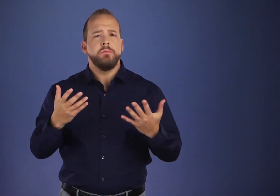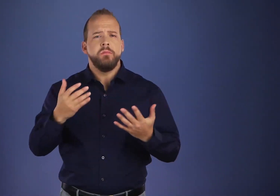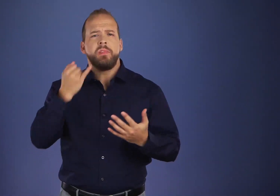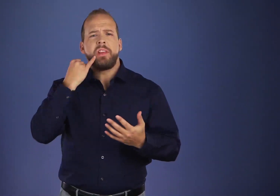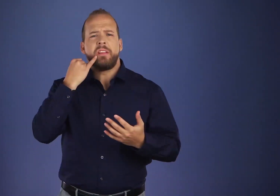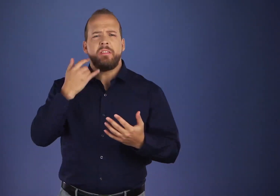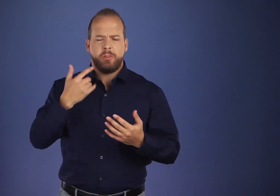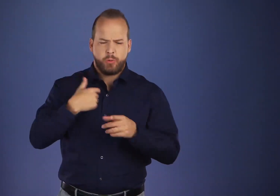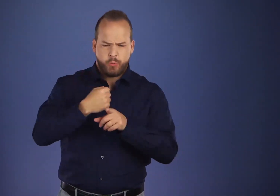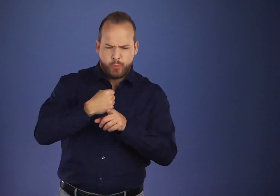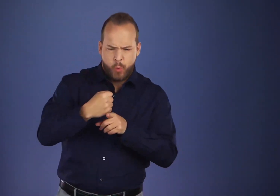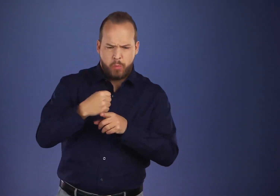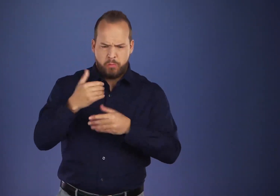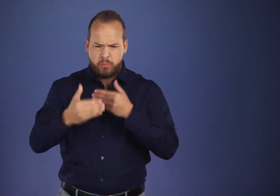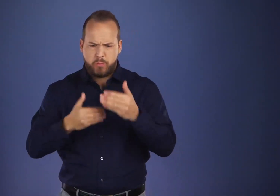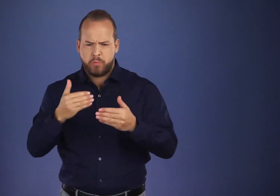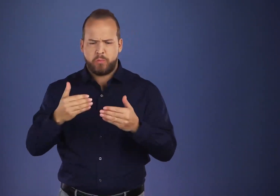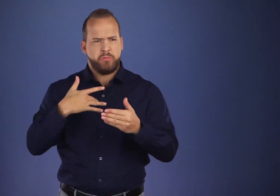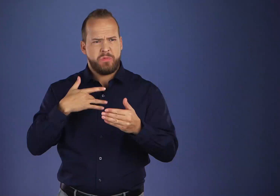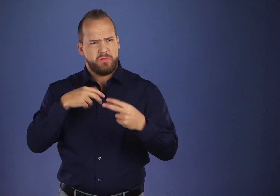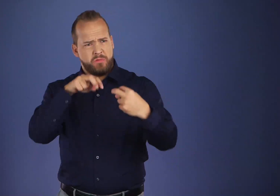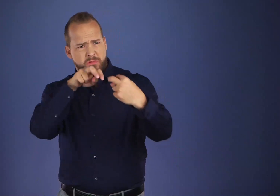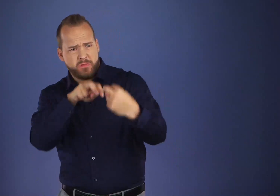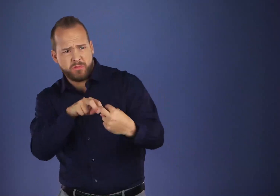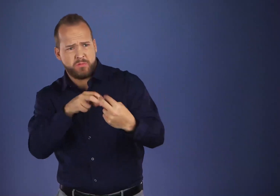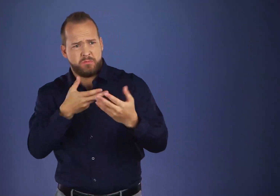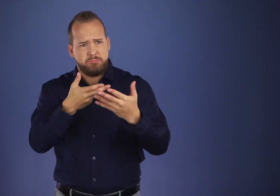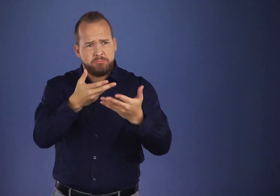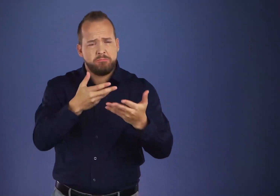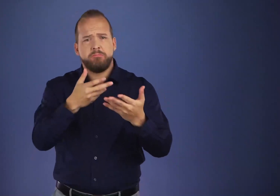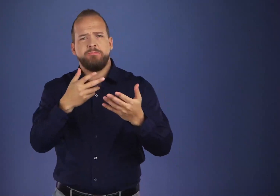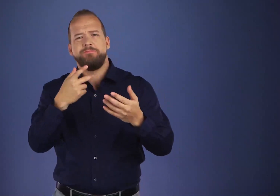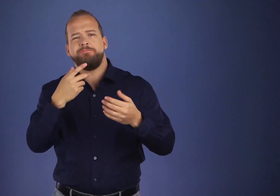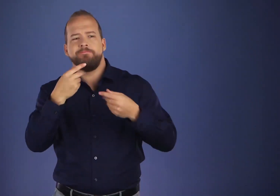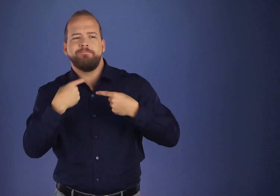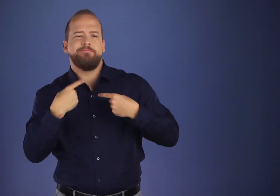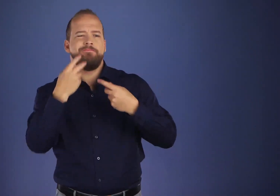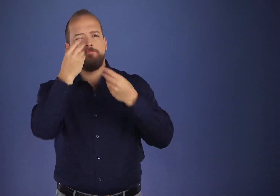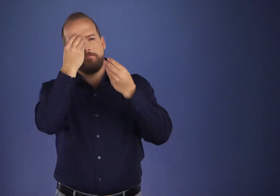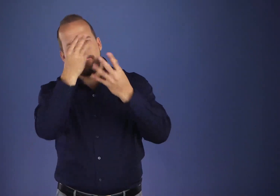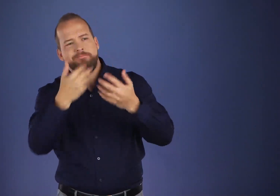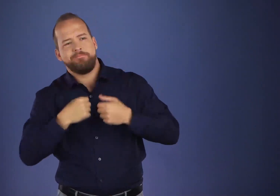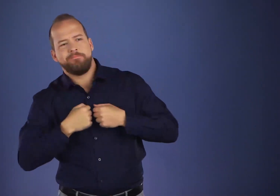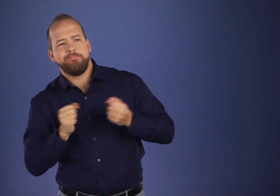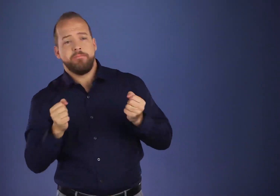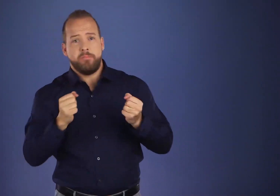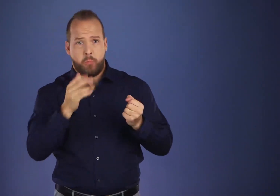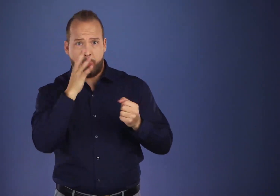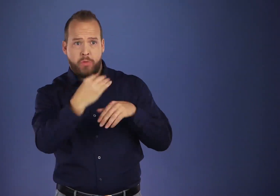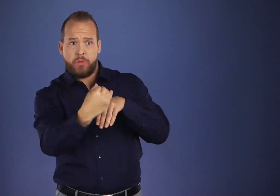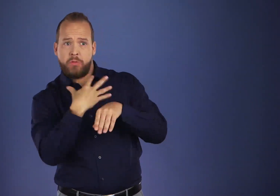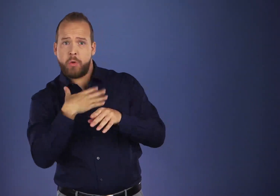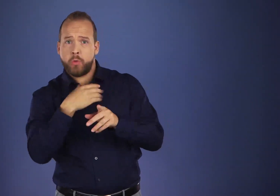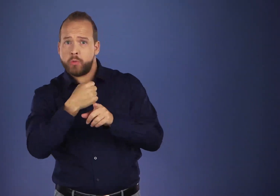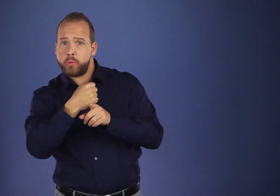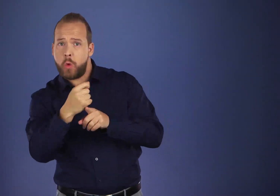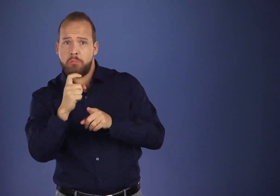There will be those who ought to be dealt with just as soon as we become reasonably confident that we can maintain our sobriety.